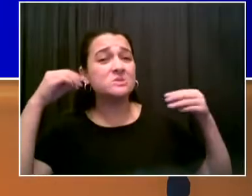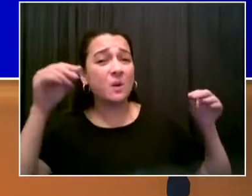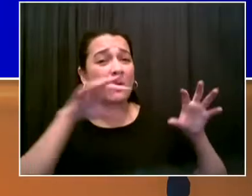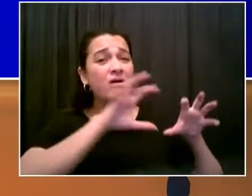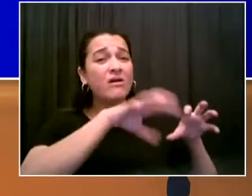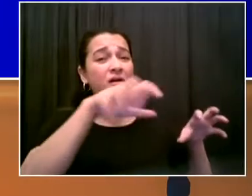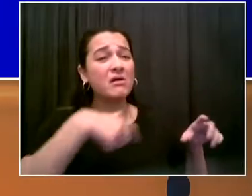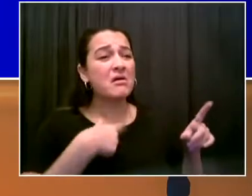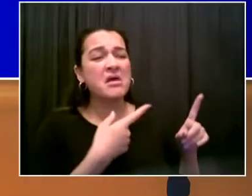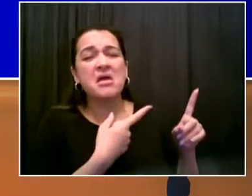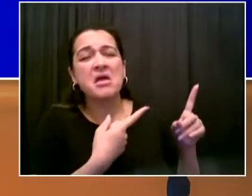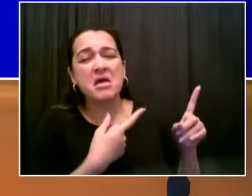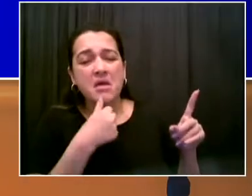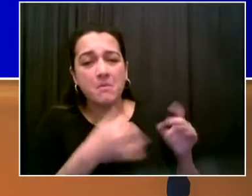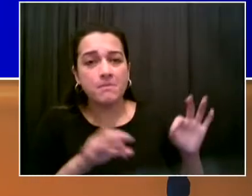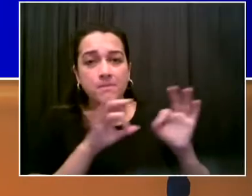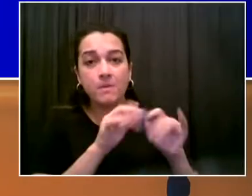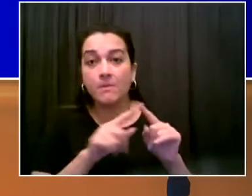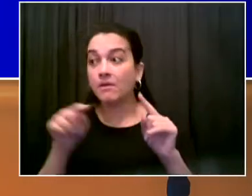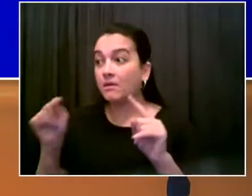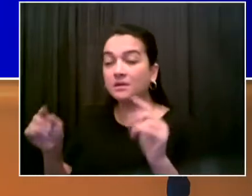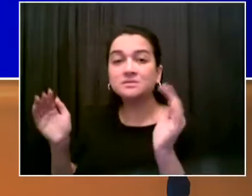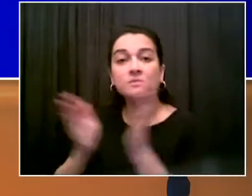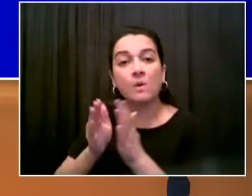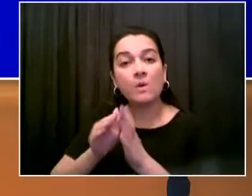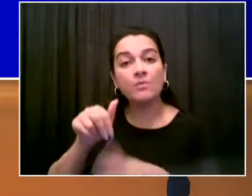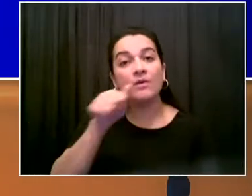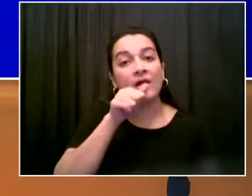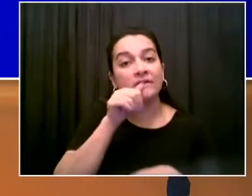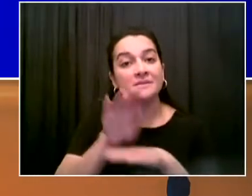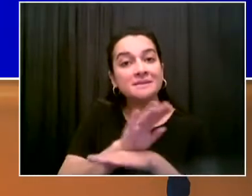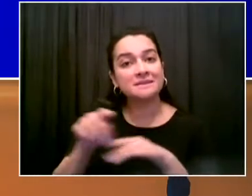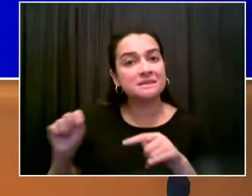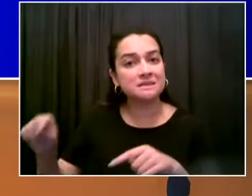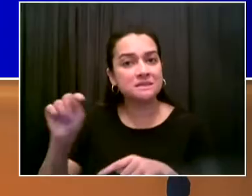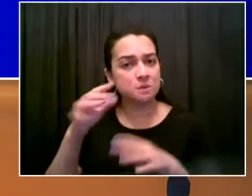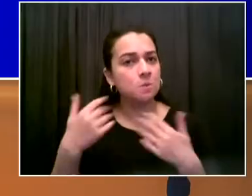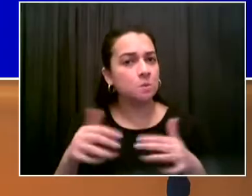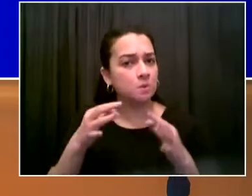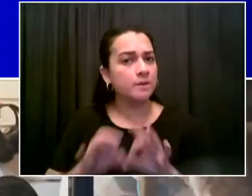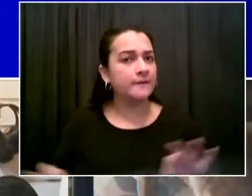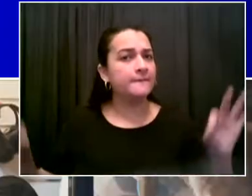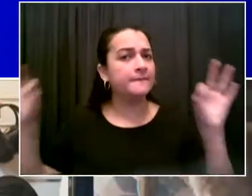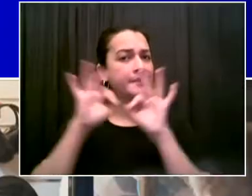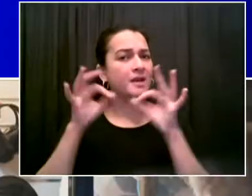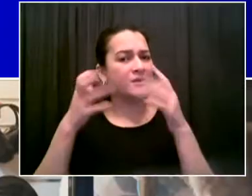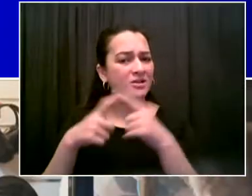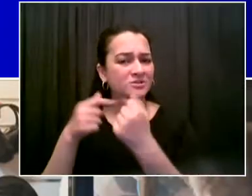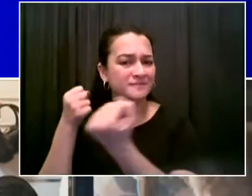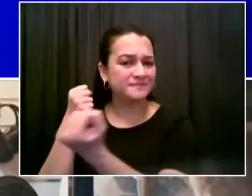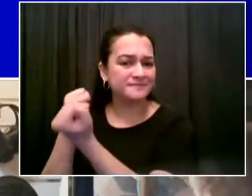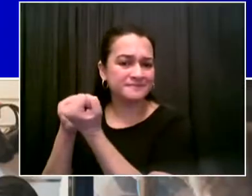WE JUST LOVE. THEY EMLPOY A LOT OF PEOPLE WE HAVE TO BE FOR